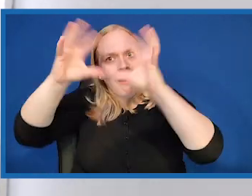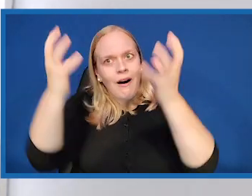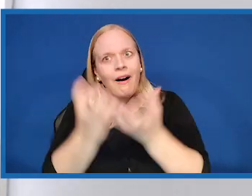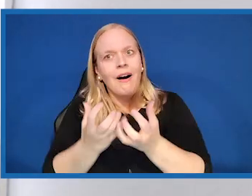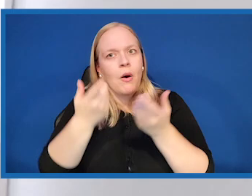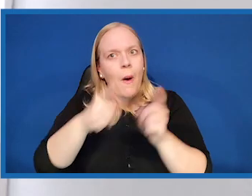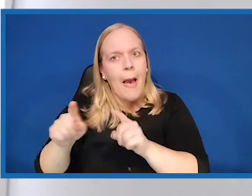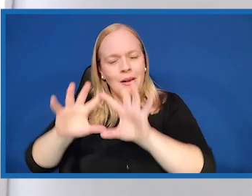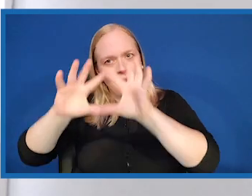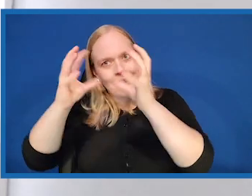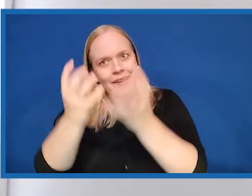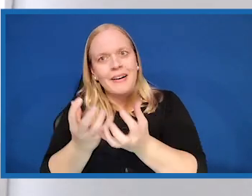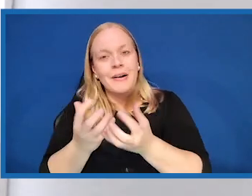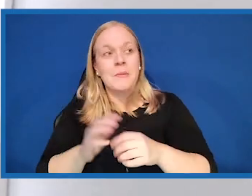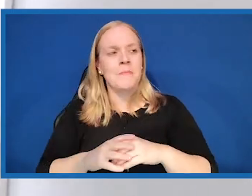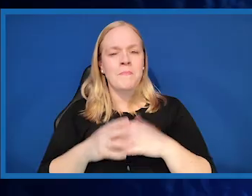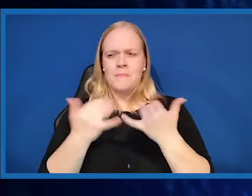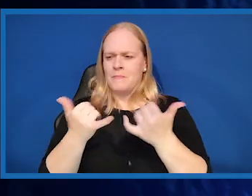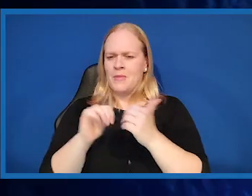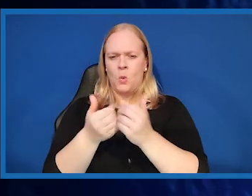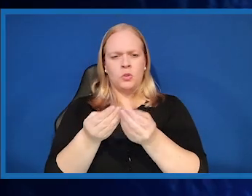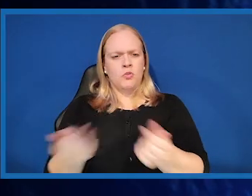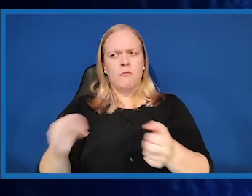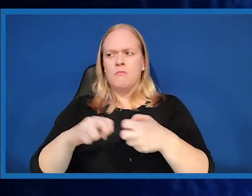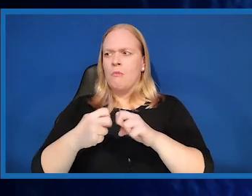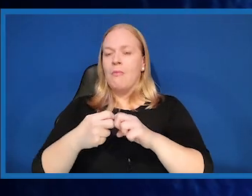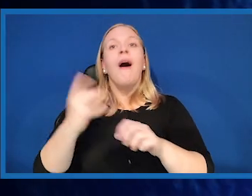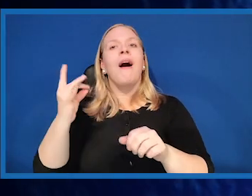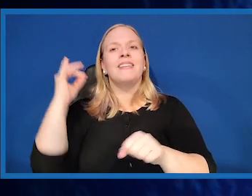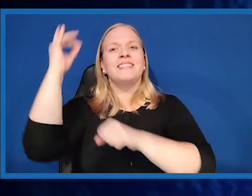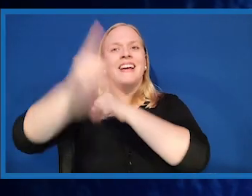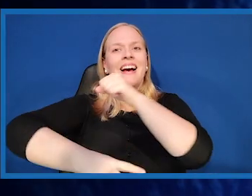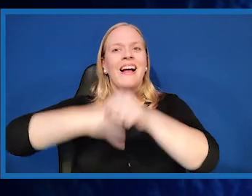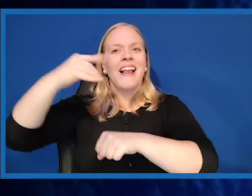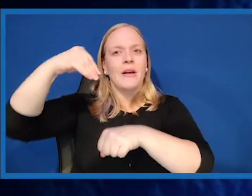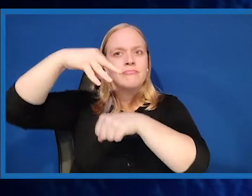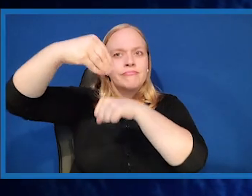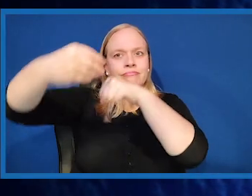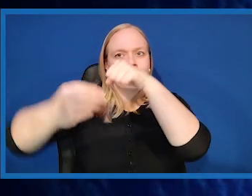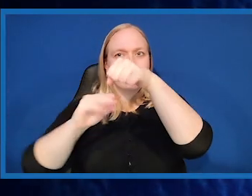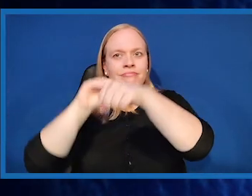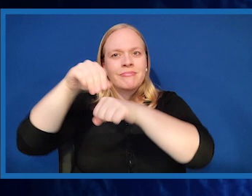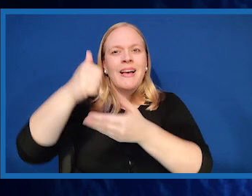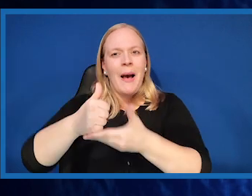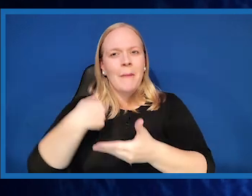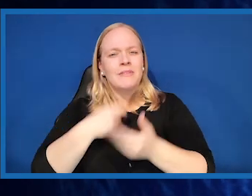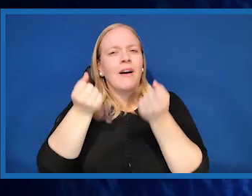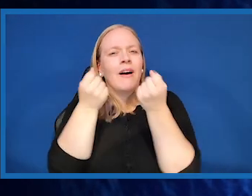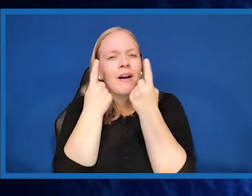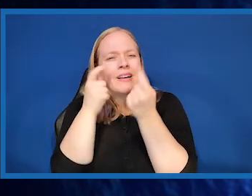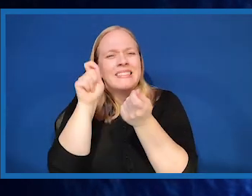REALLY IS A SOLUTION, UH, THAT ALLOWS US TO UNDERSTAND WHAT'S HAPPENING PRECISELY, UH,